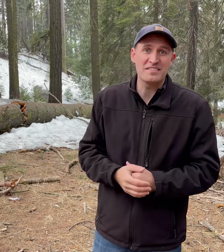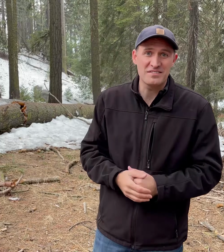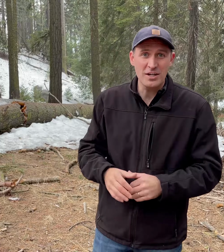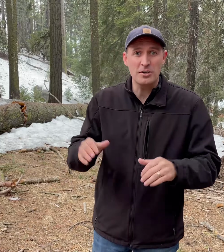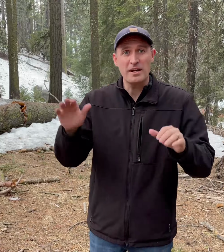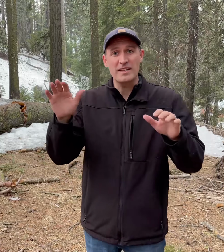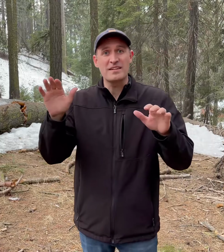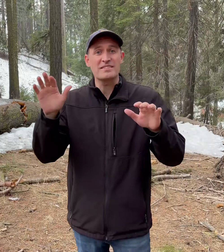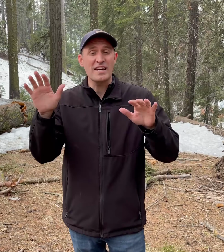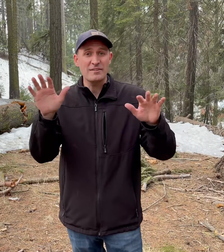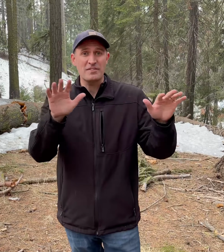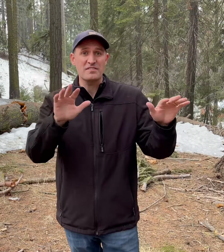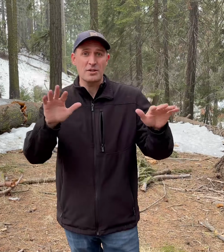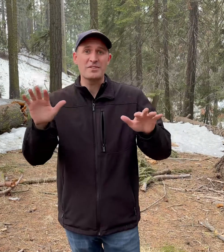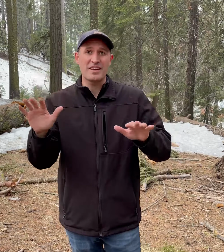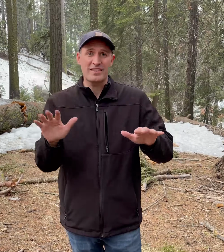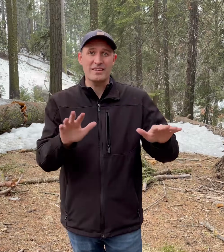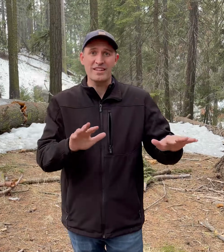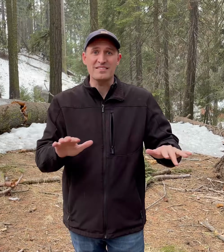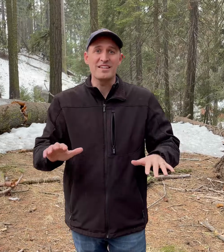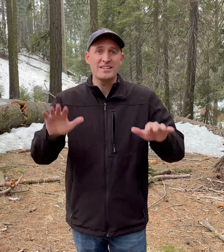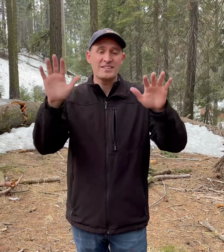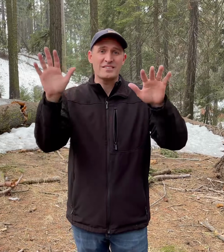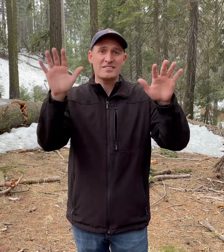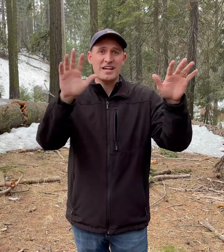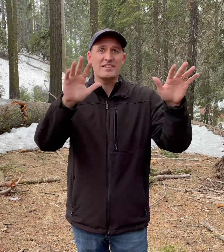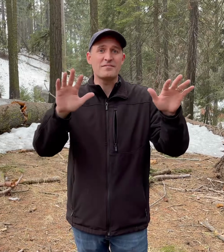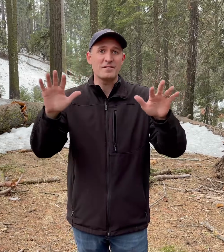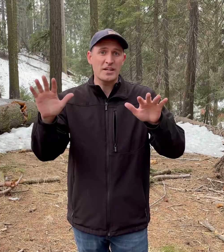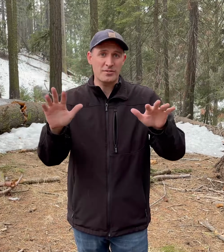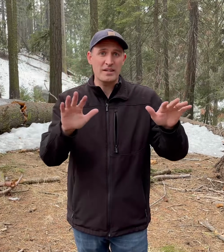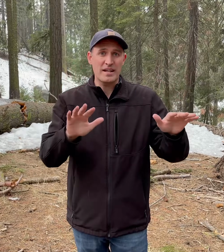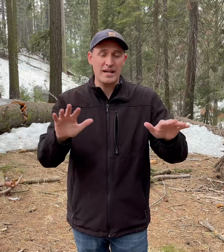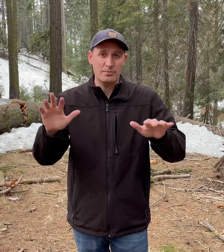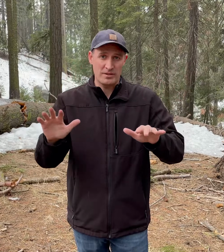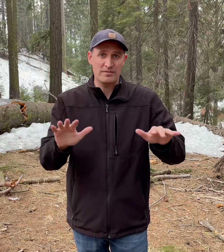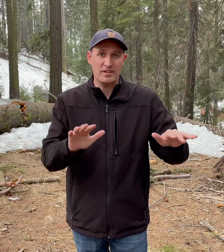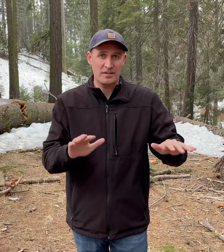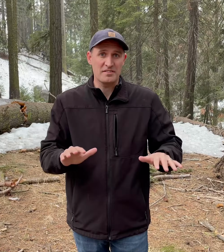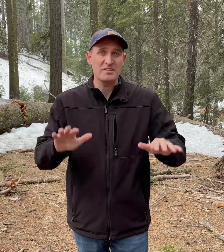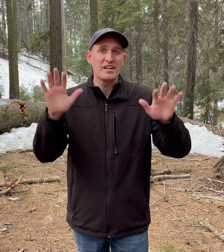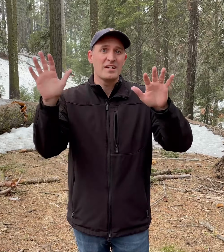snow and the sign for snow is like this it's just kind of fluttering down with your fingers